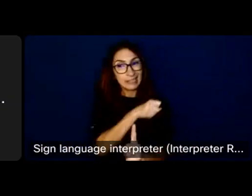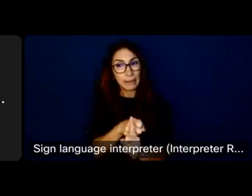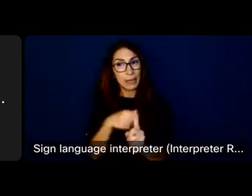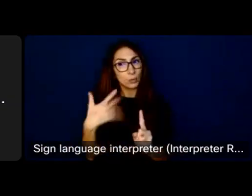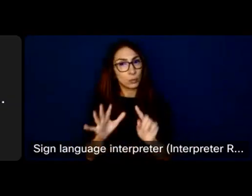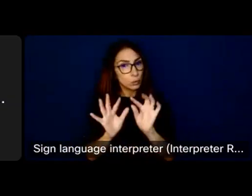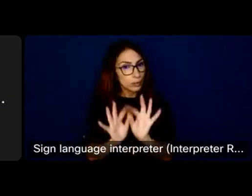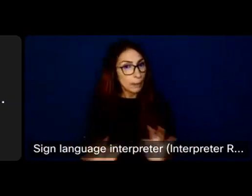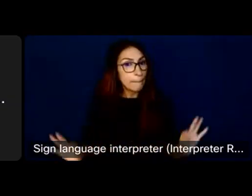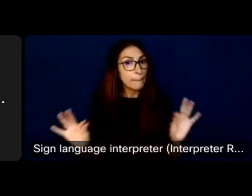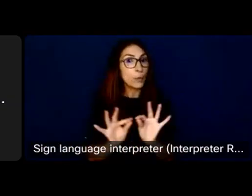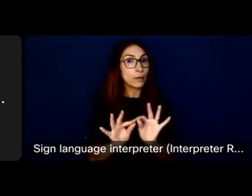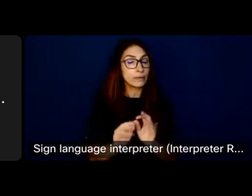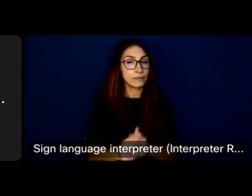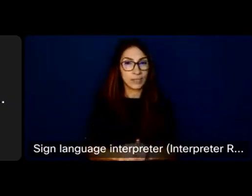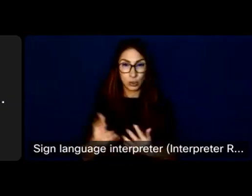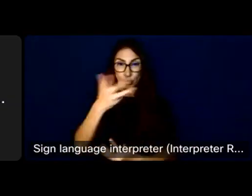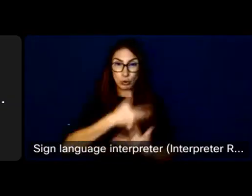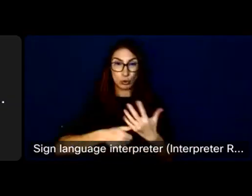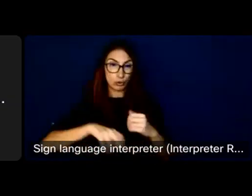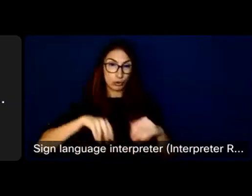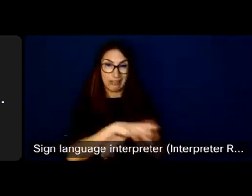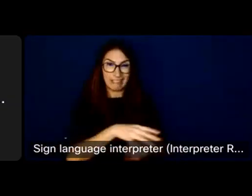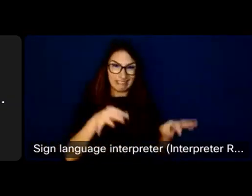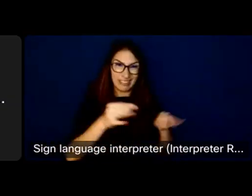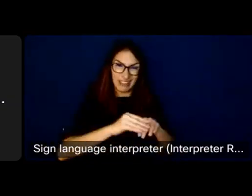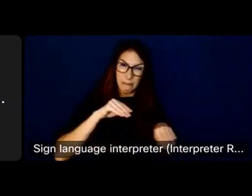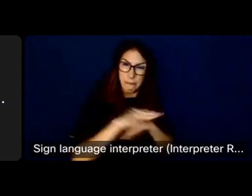health all of the time in healthcare, but it's also